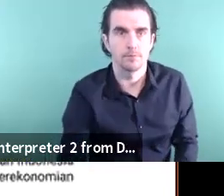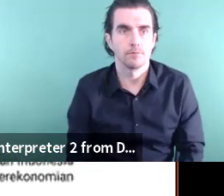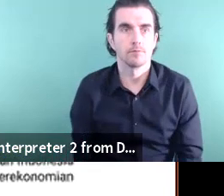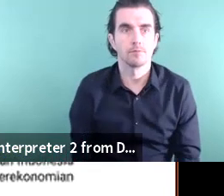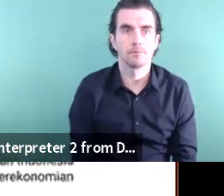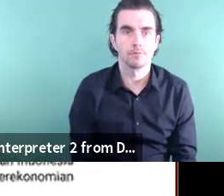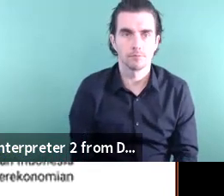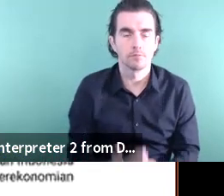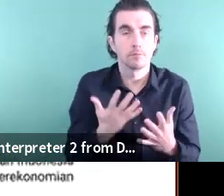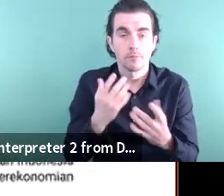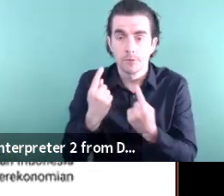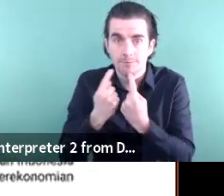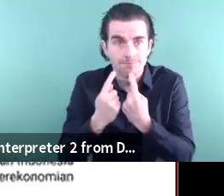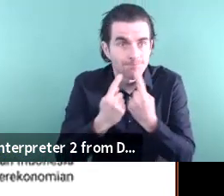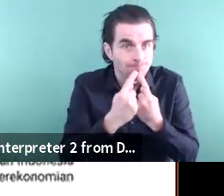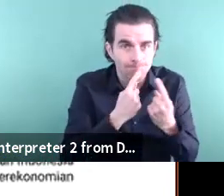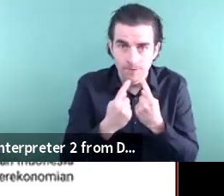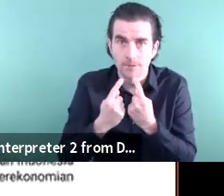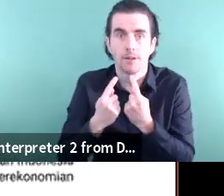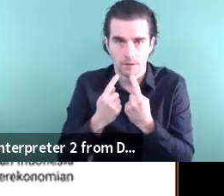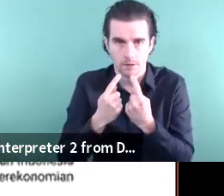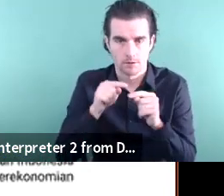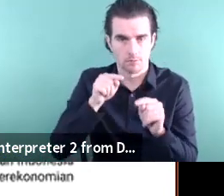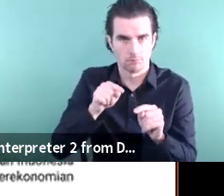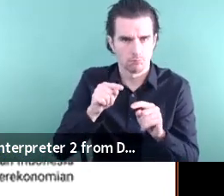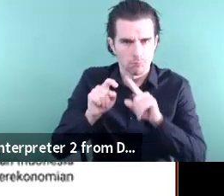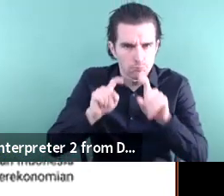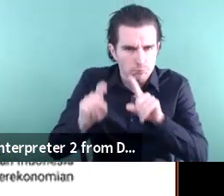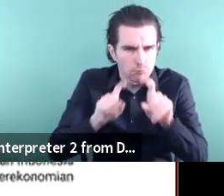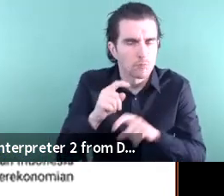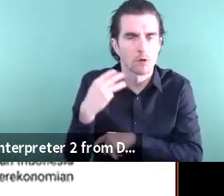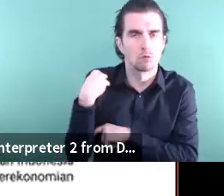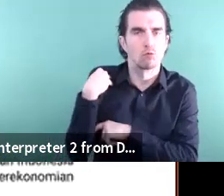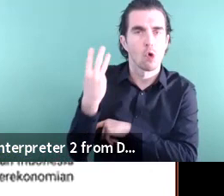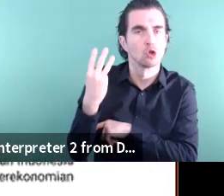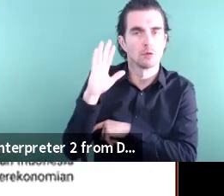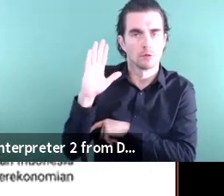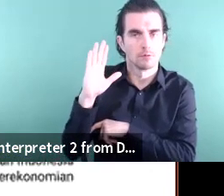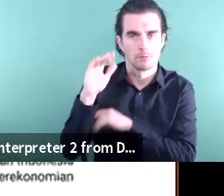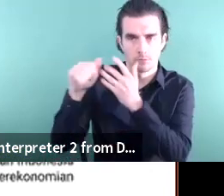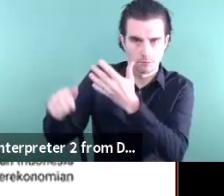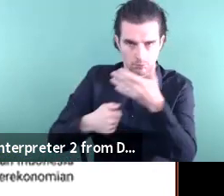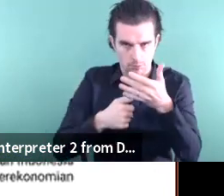did the regression twice using two threshold of disability definition. The lower threshold